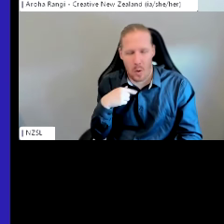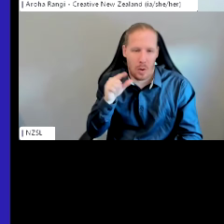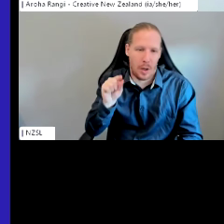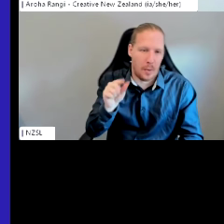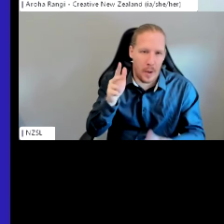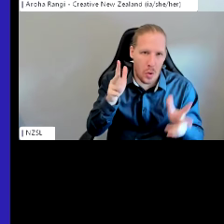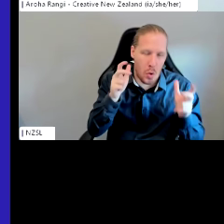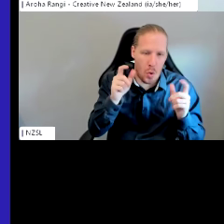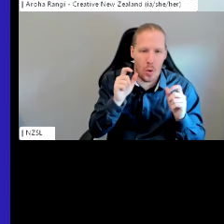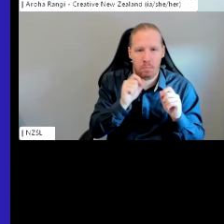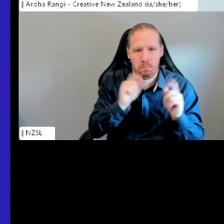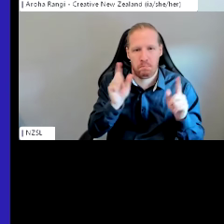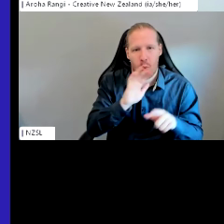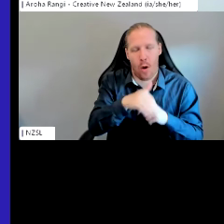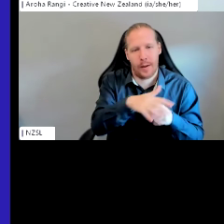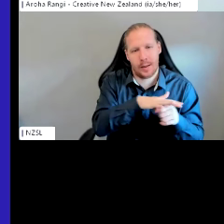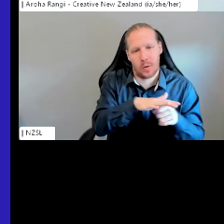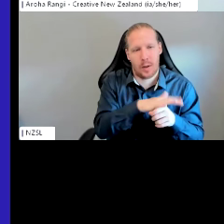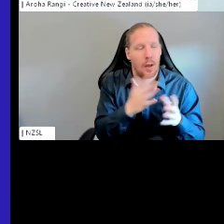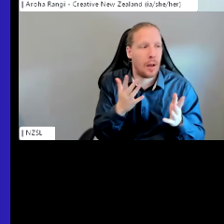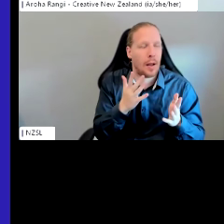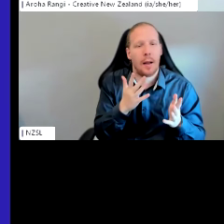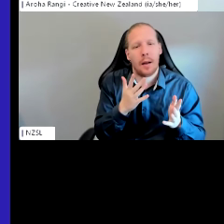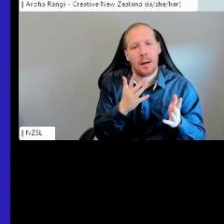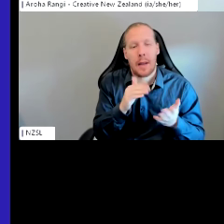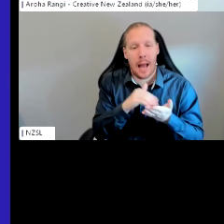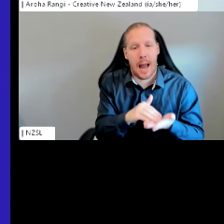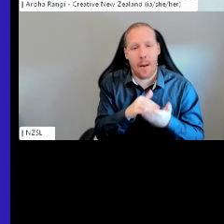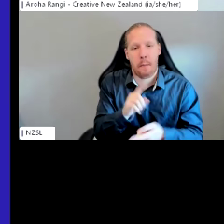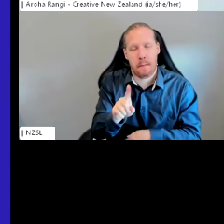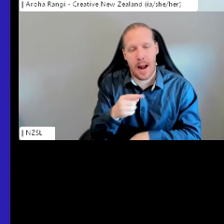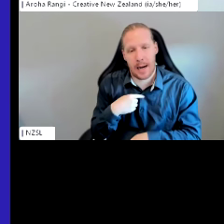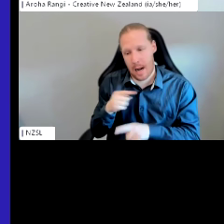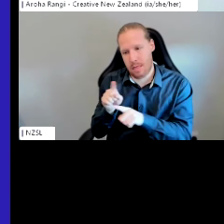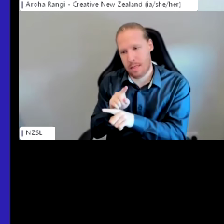them a synopsis of what it's about. But that's not why they're coming. They're coming to see for the